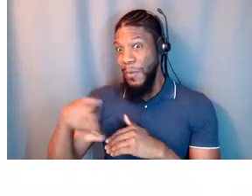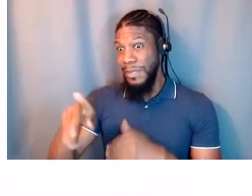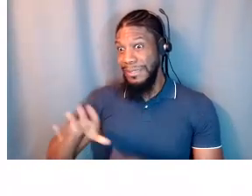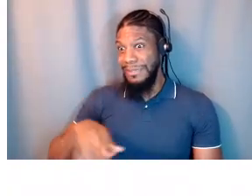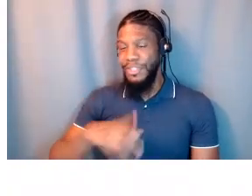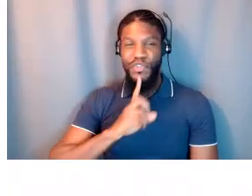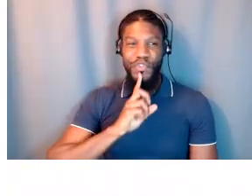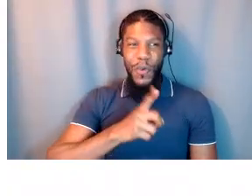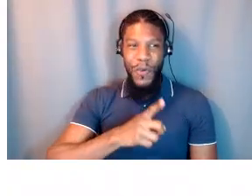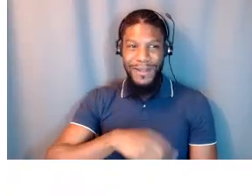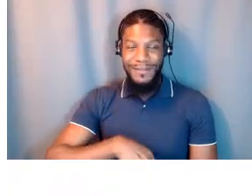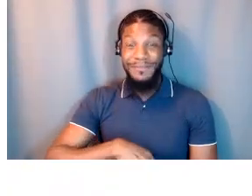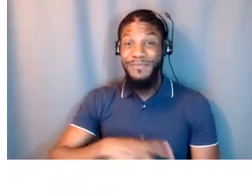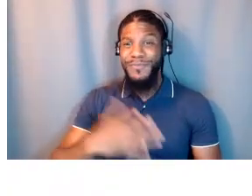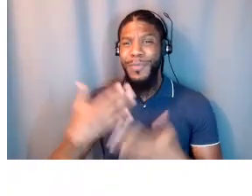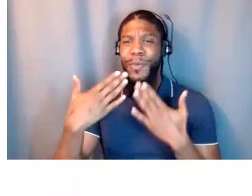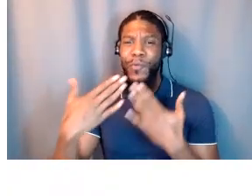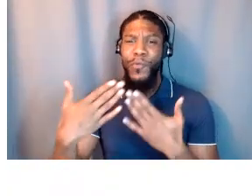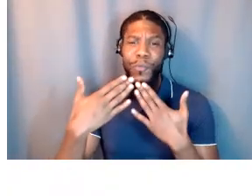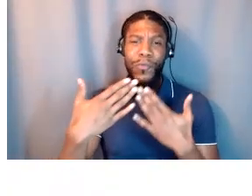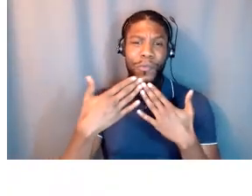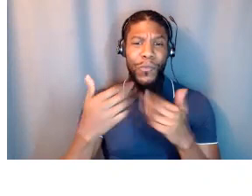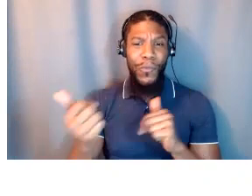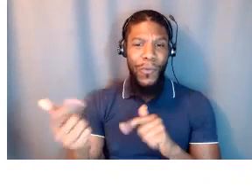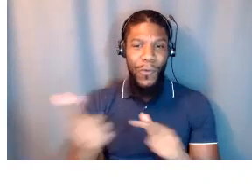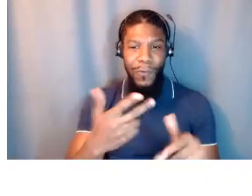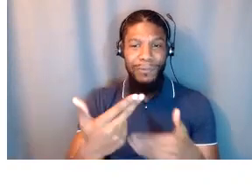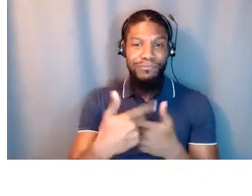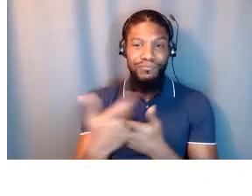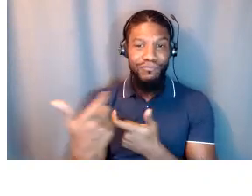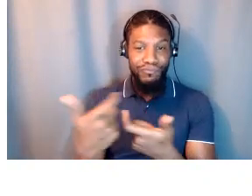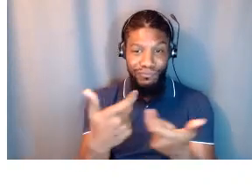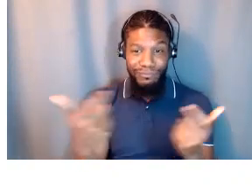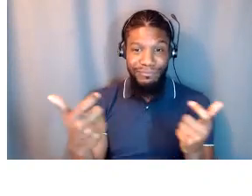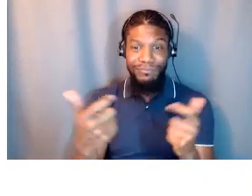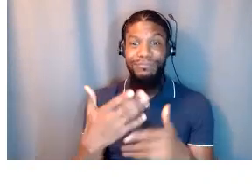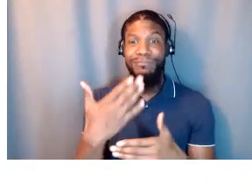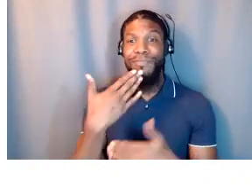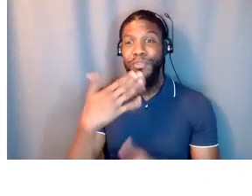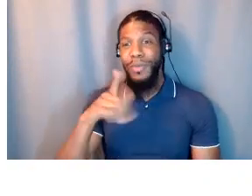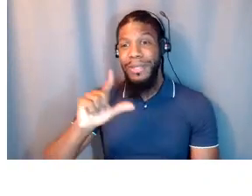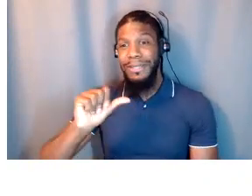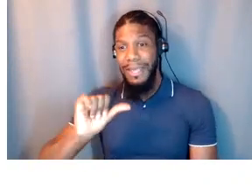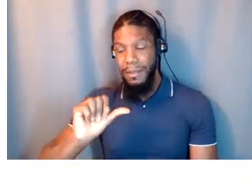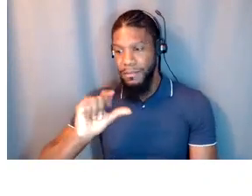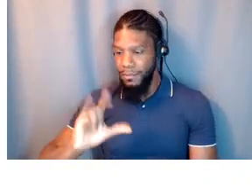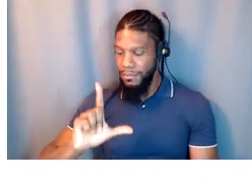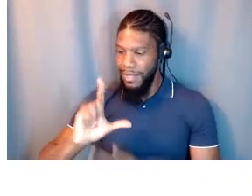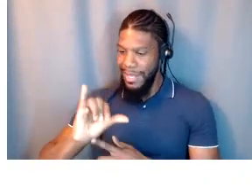[Jenelle] Alright, so thank you to everyone for attending our webinar today. And thank you to Lisa Eastmond Bell for her work in preparing this presentation.